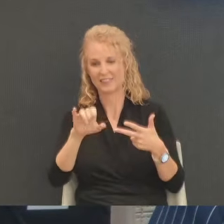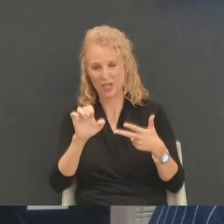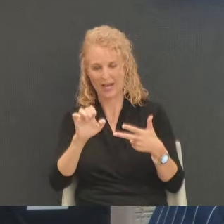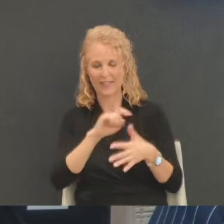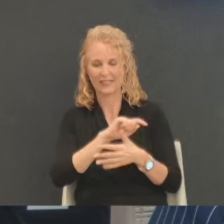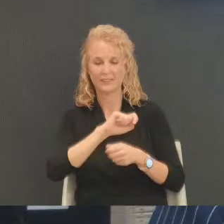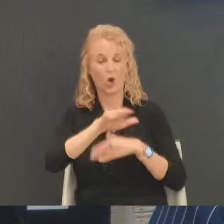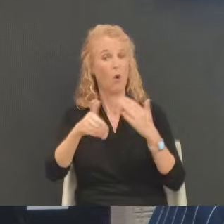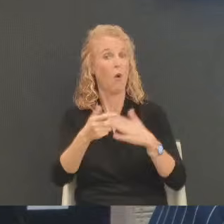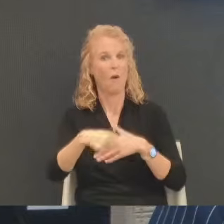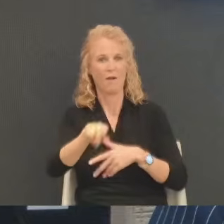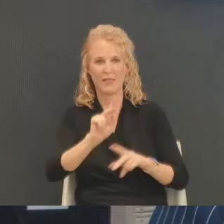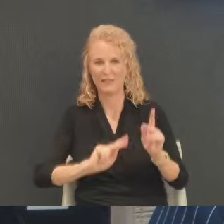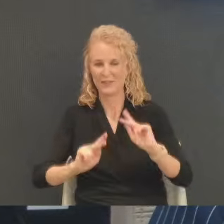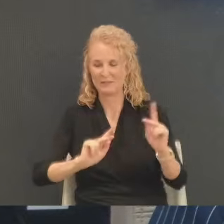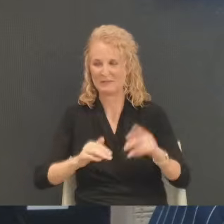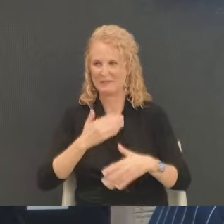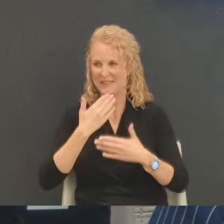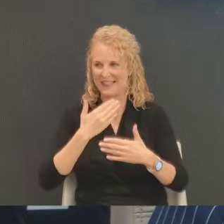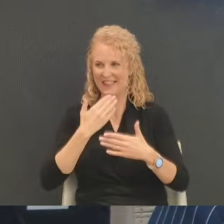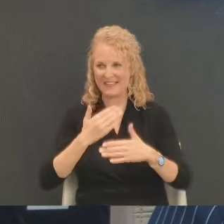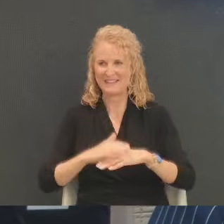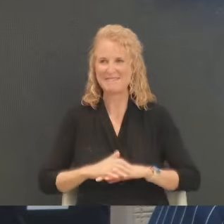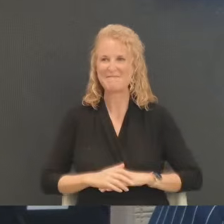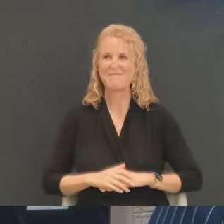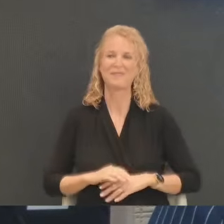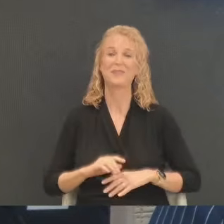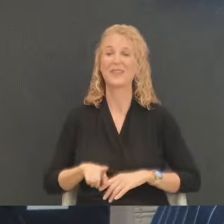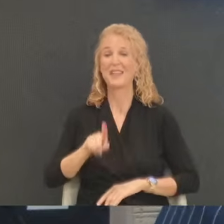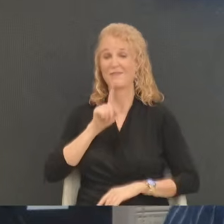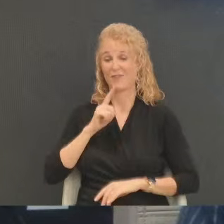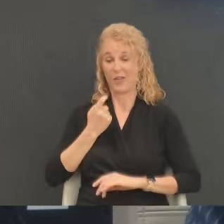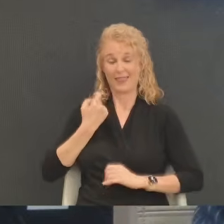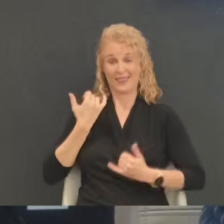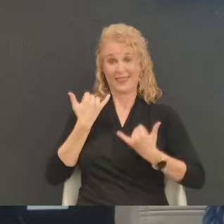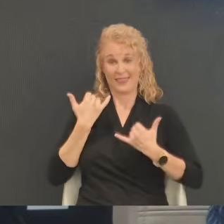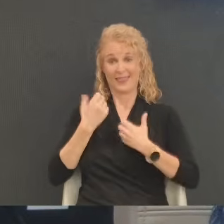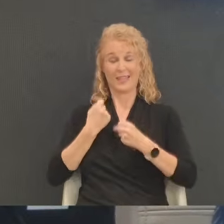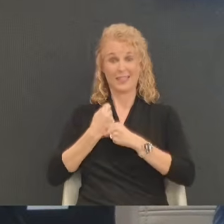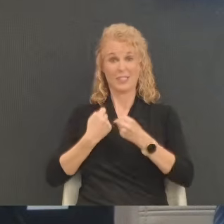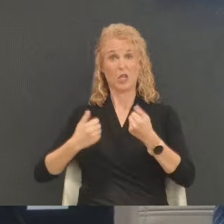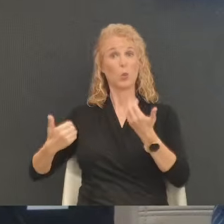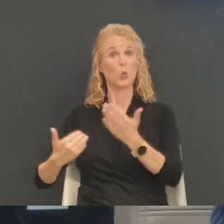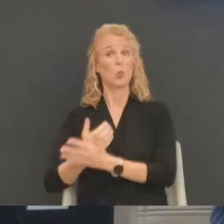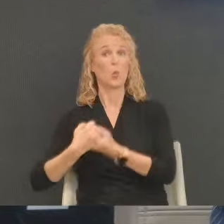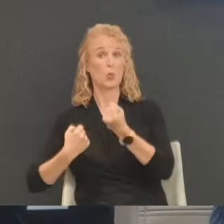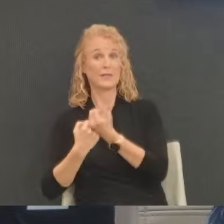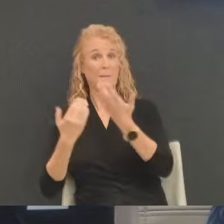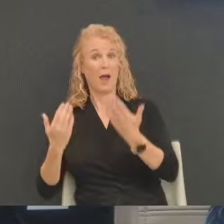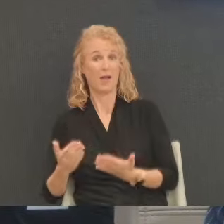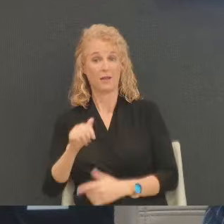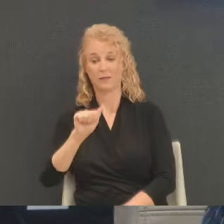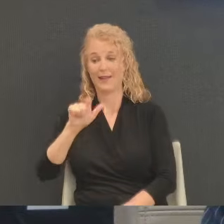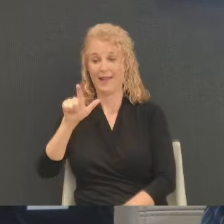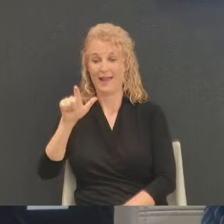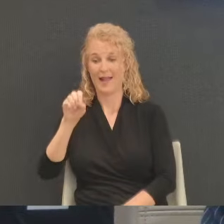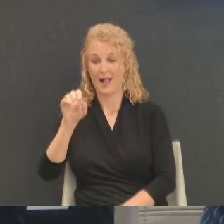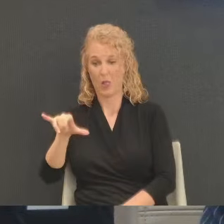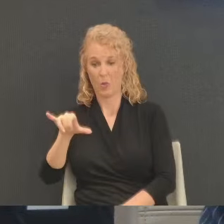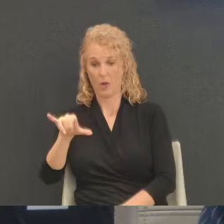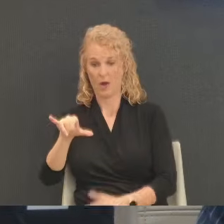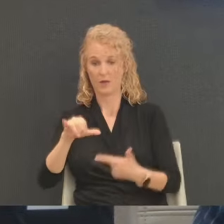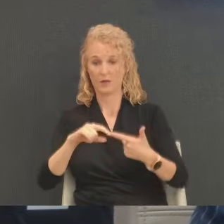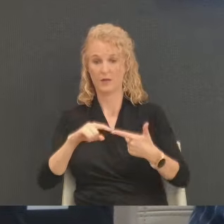I want to special thanks too to we had sponsors this year by way of Alloy, Huntington Bank, Metro,